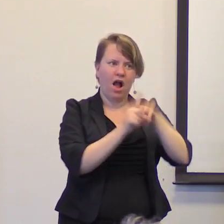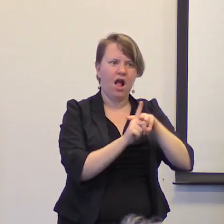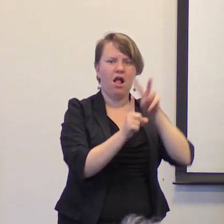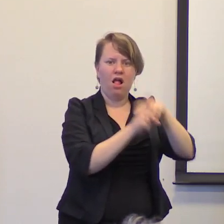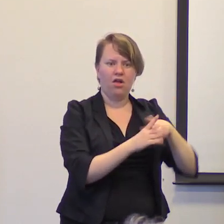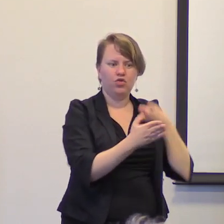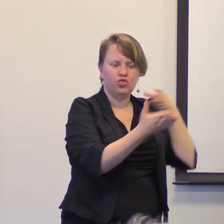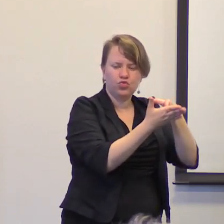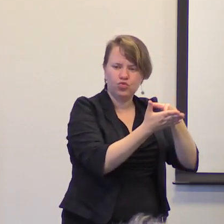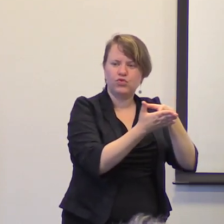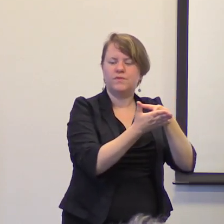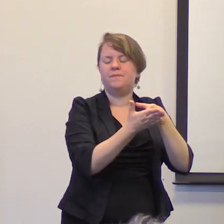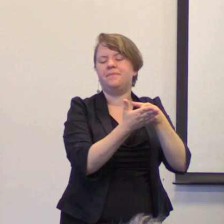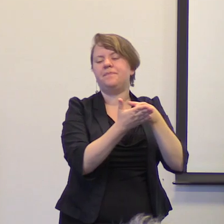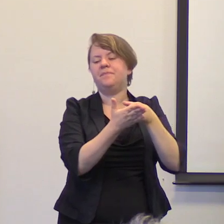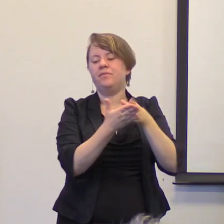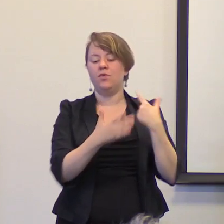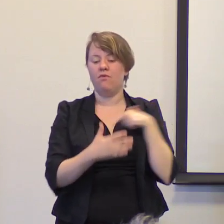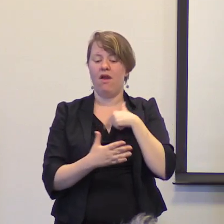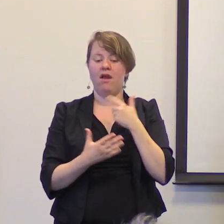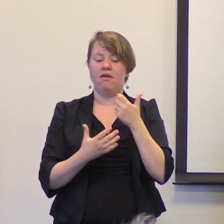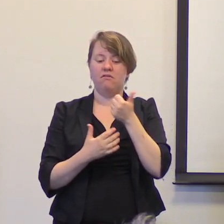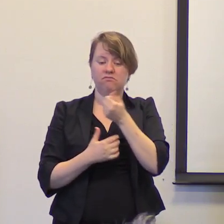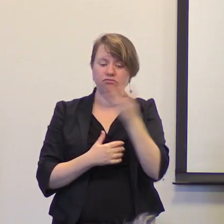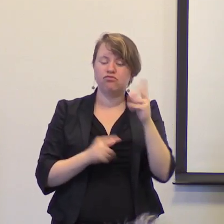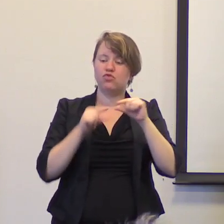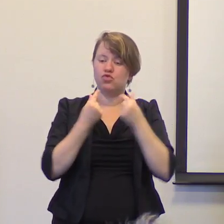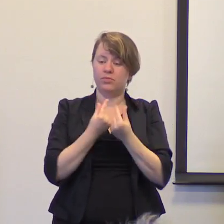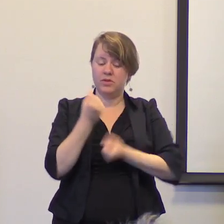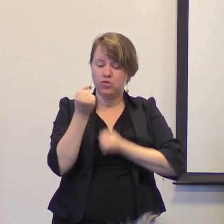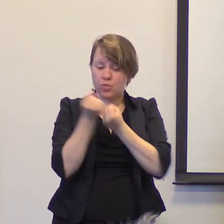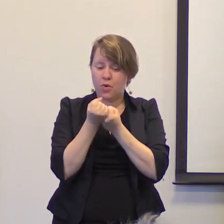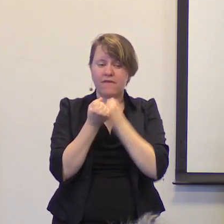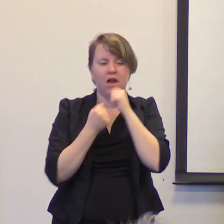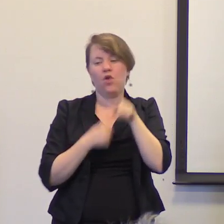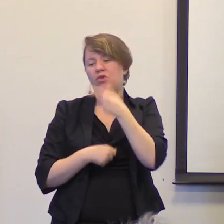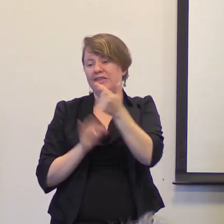We've had a number of groups that have been supportive, not just from legal talent, but